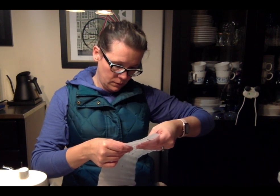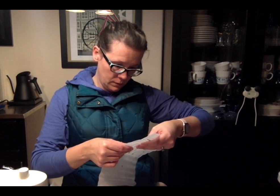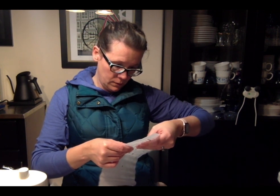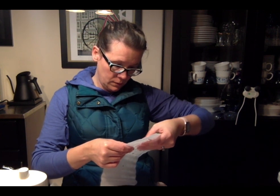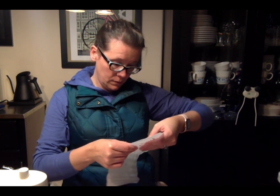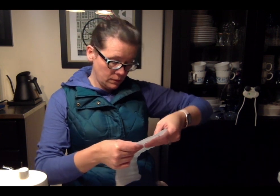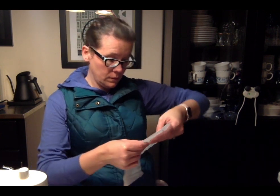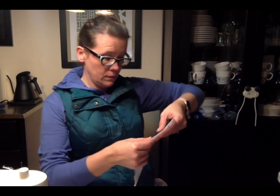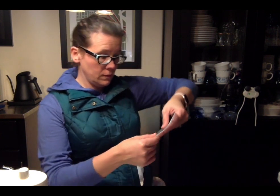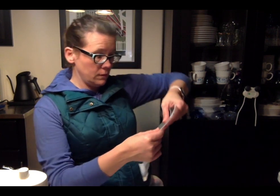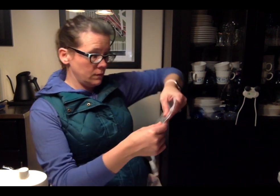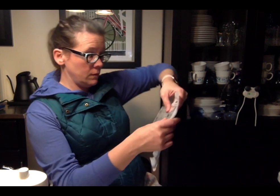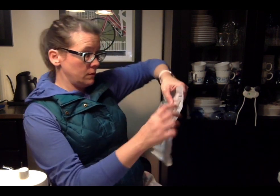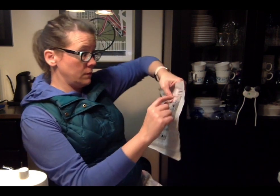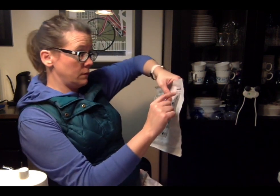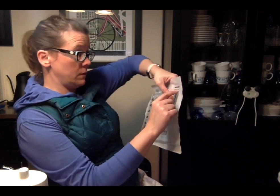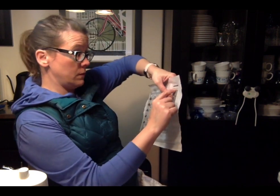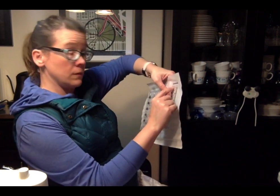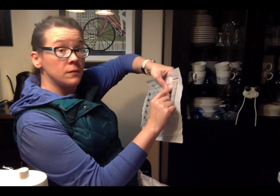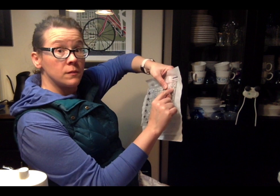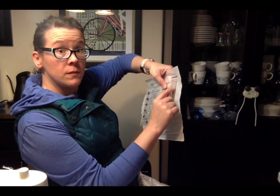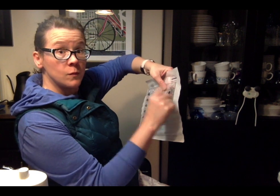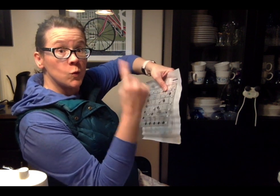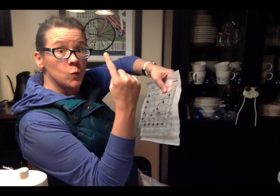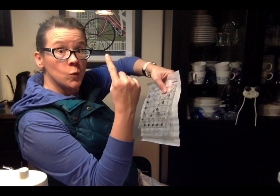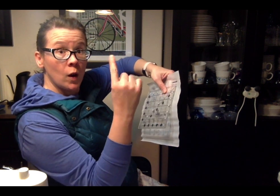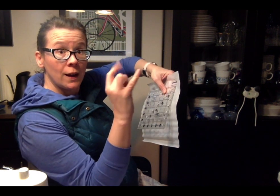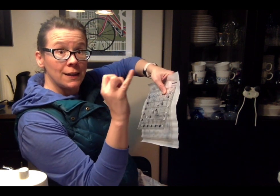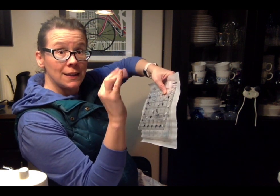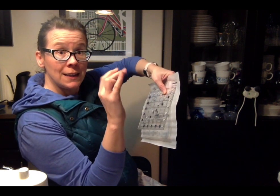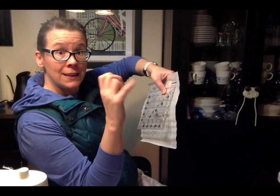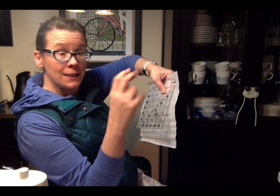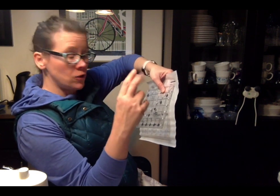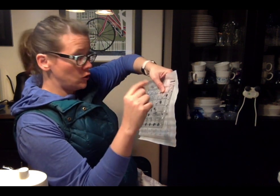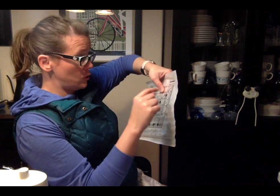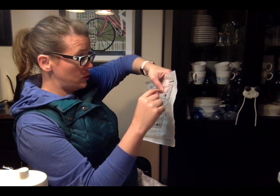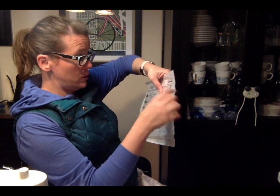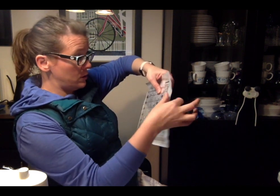precisely fits a one inch square.